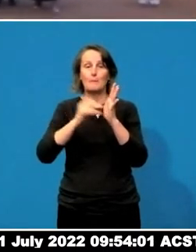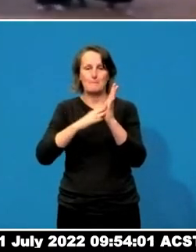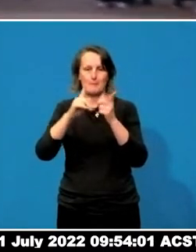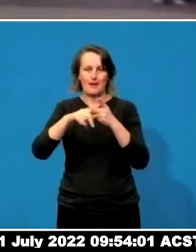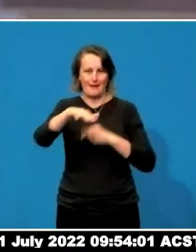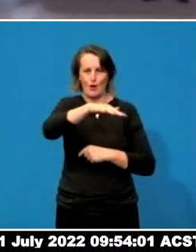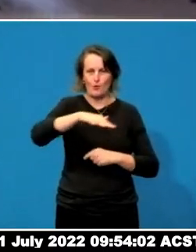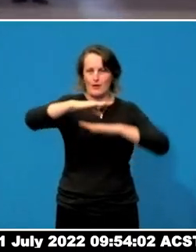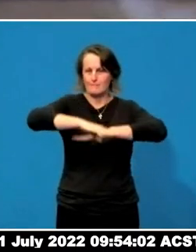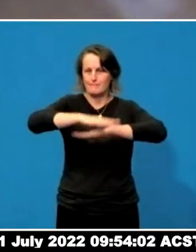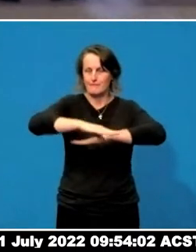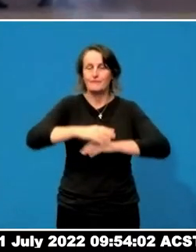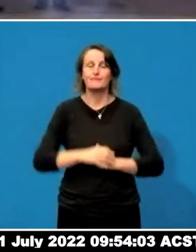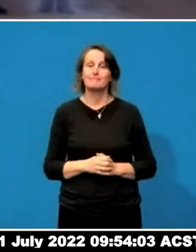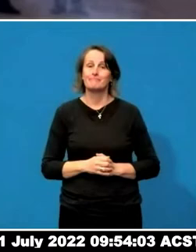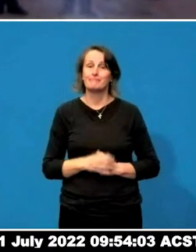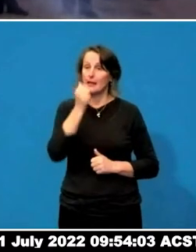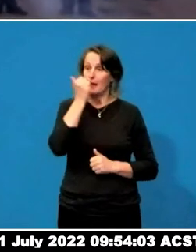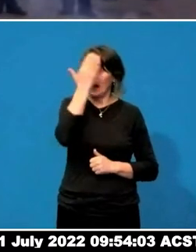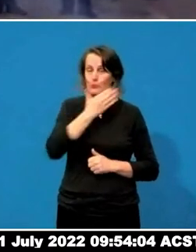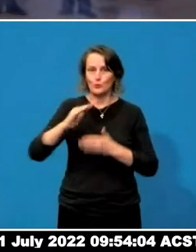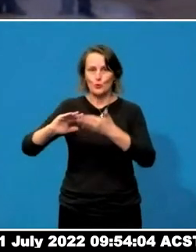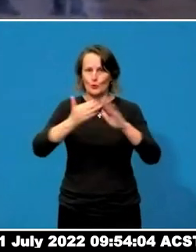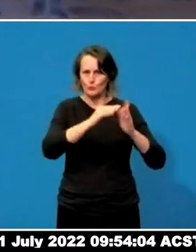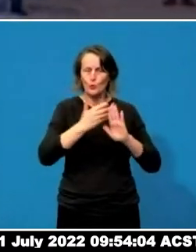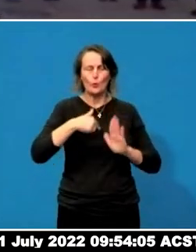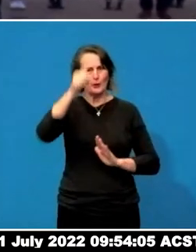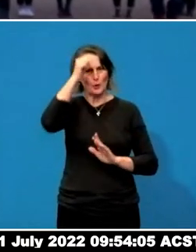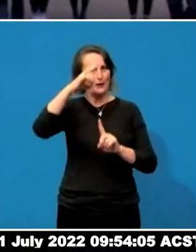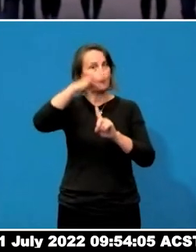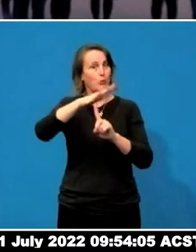where a sense of kinship, strong leadership does much to provide to the Aboriginal